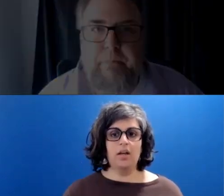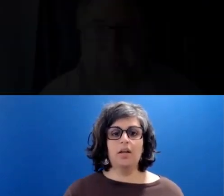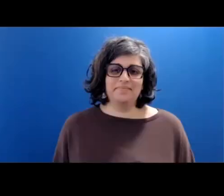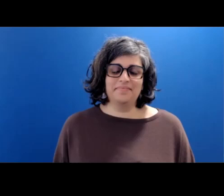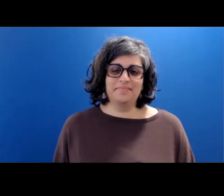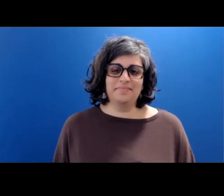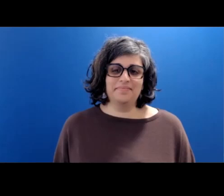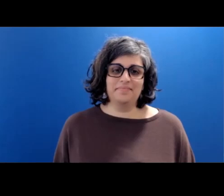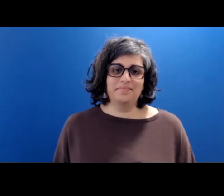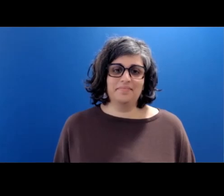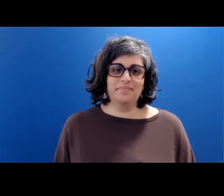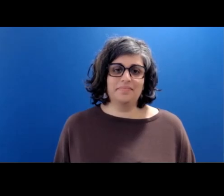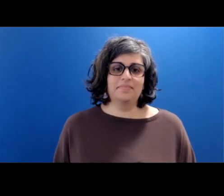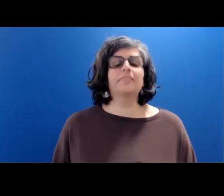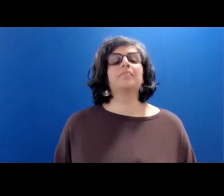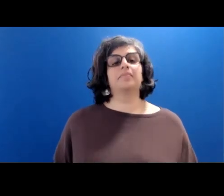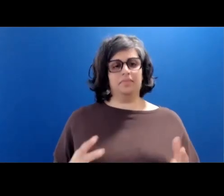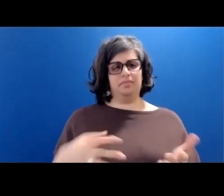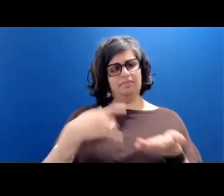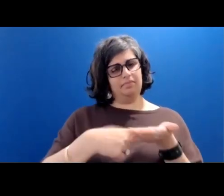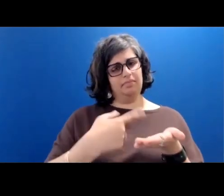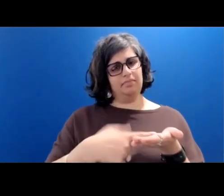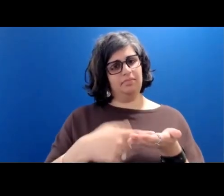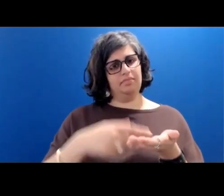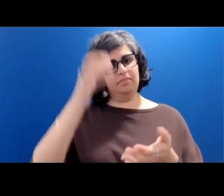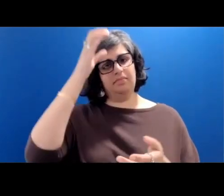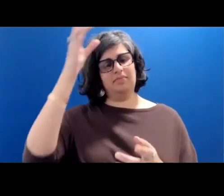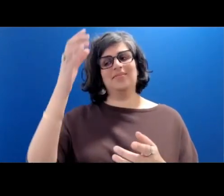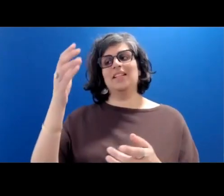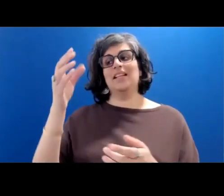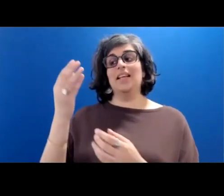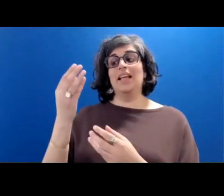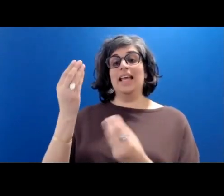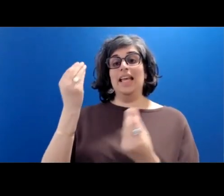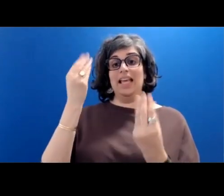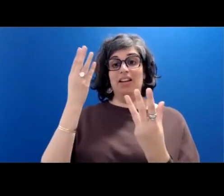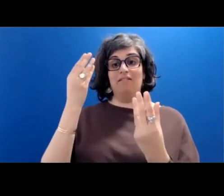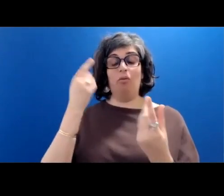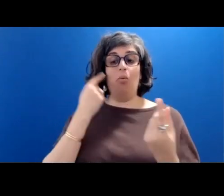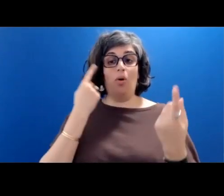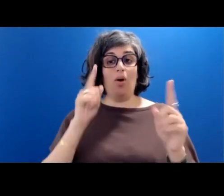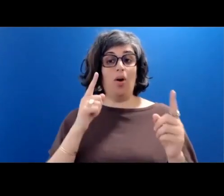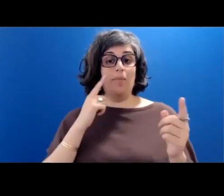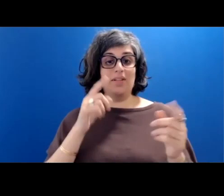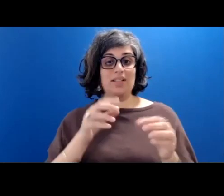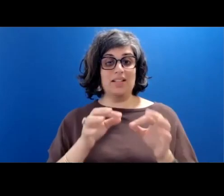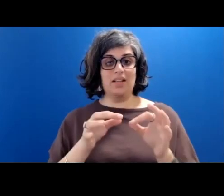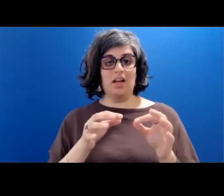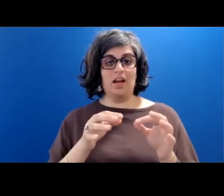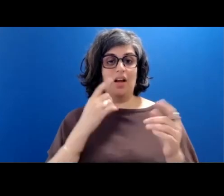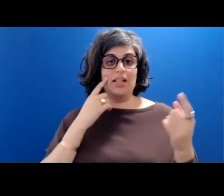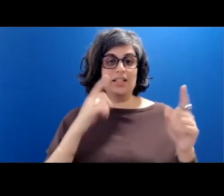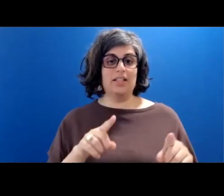I'm gonna spend some time talking about the concept of informed consent, specifically as it applies to transgender folks